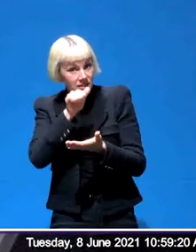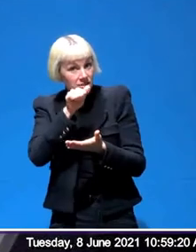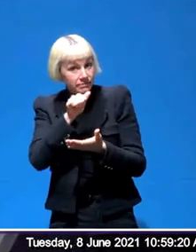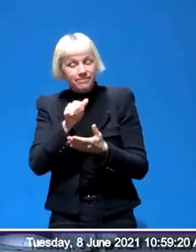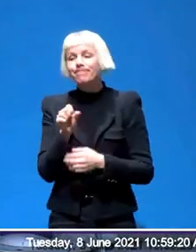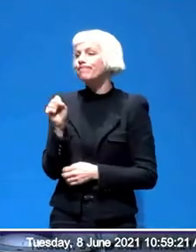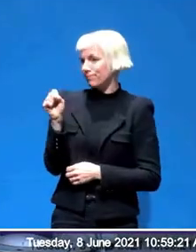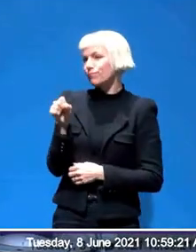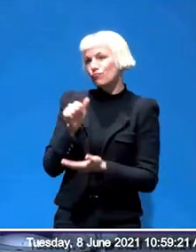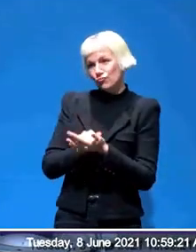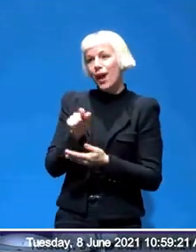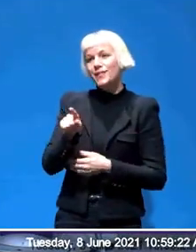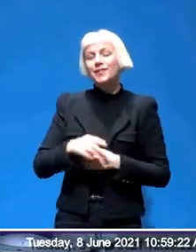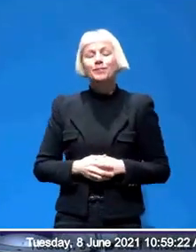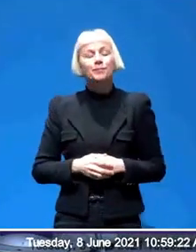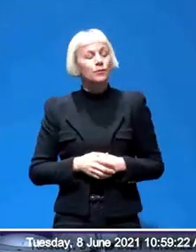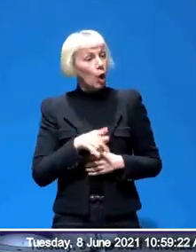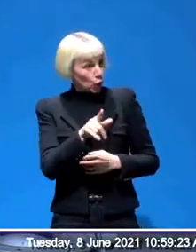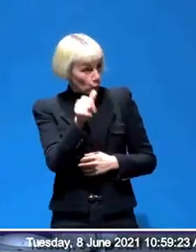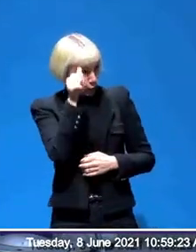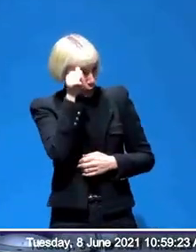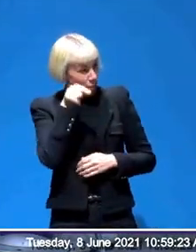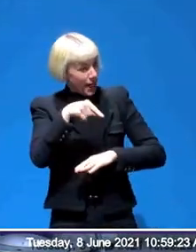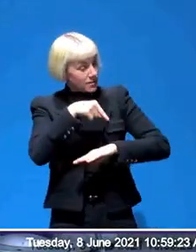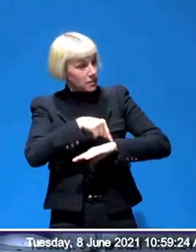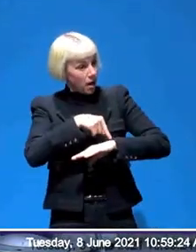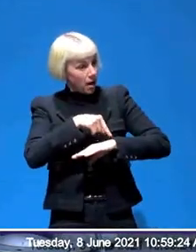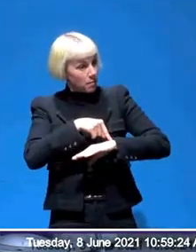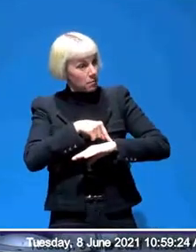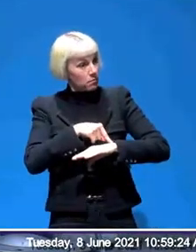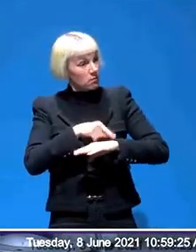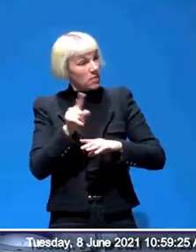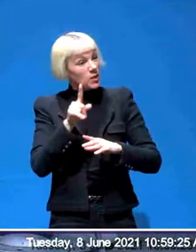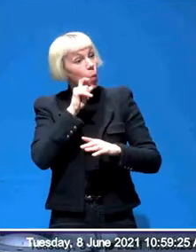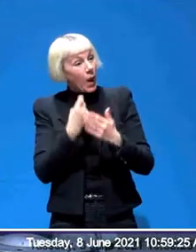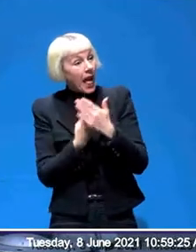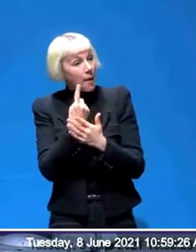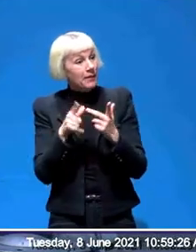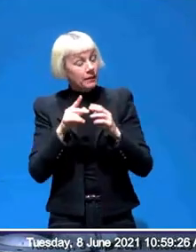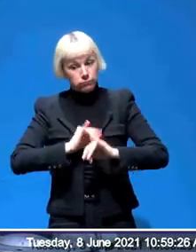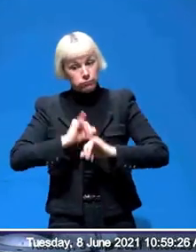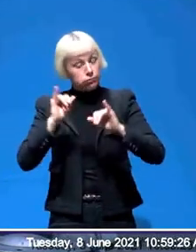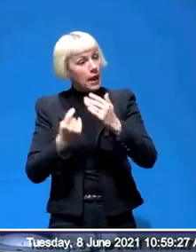Were you aware of that at the time of this incident? Yes, yes, I was.